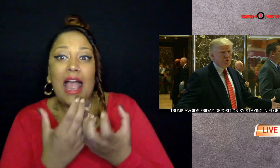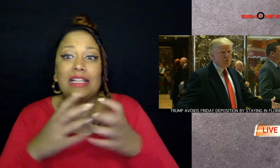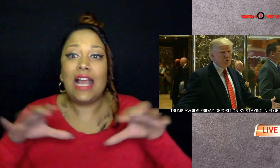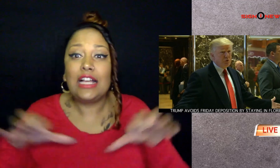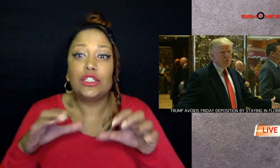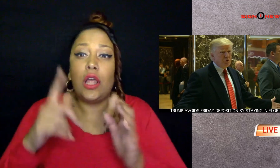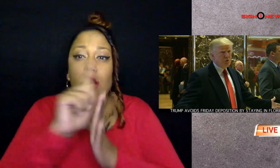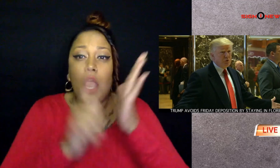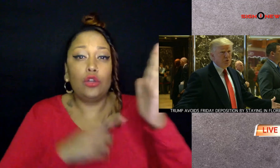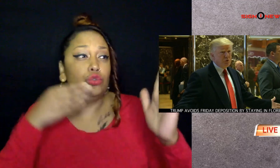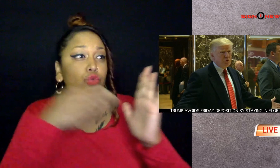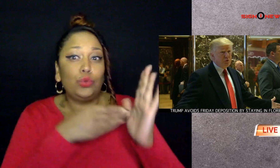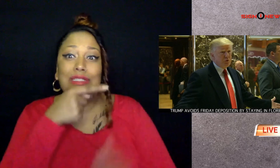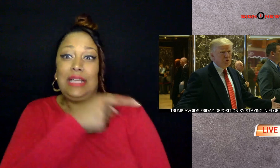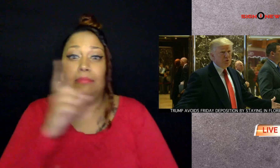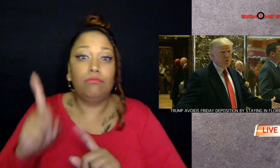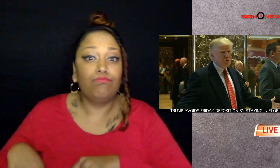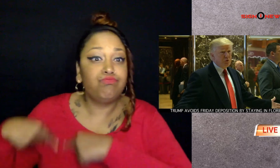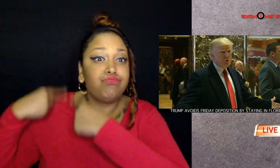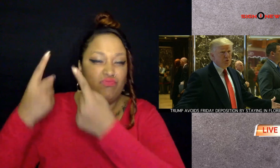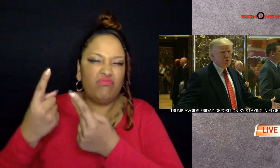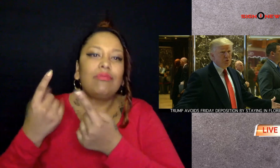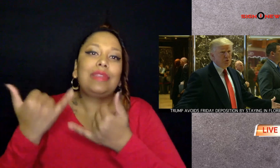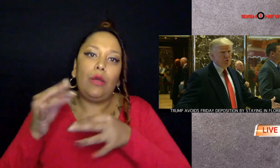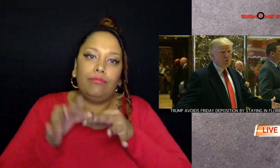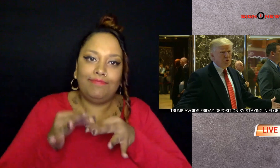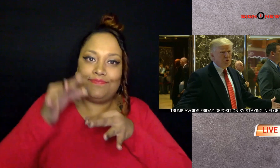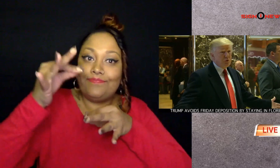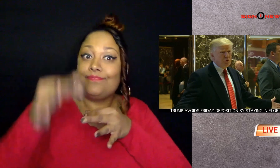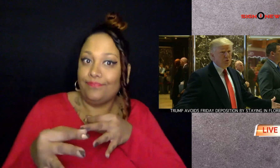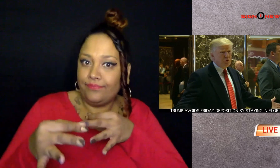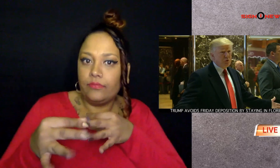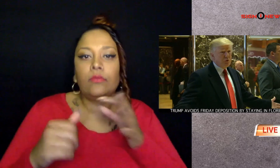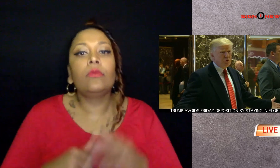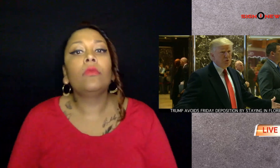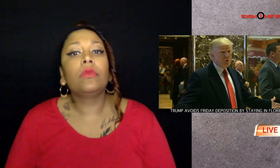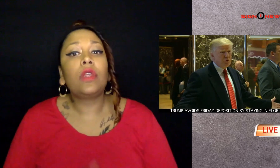as a result his deposition for a class action lawsuit against him has been postponed